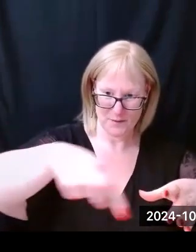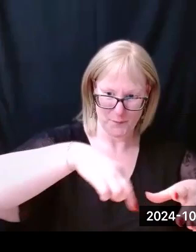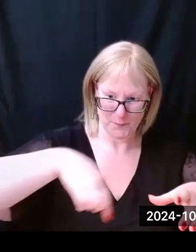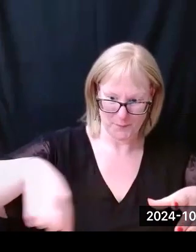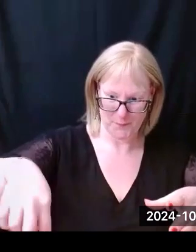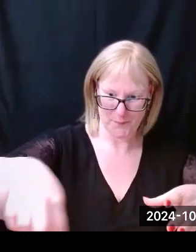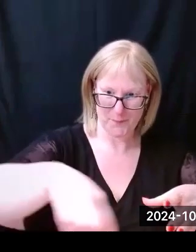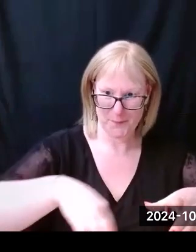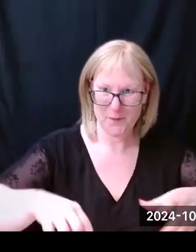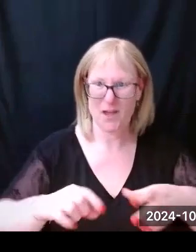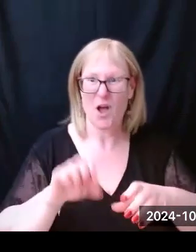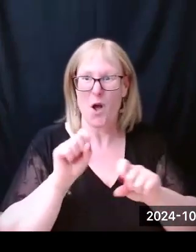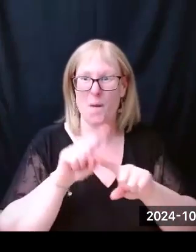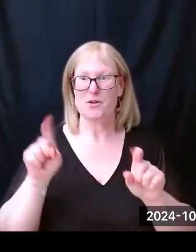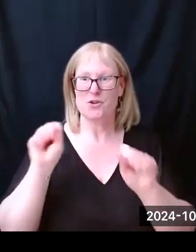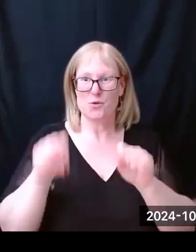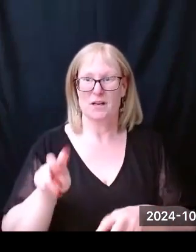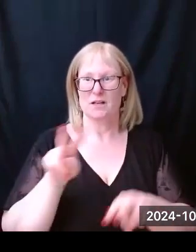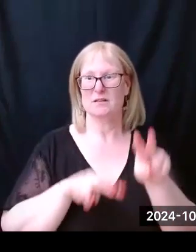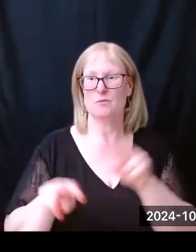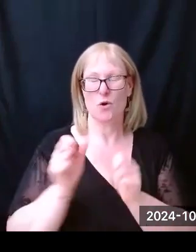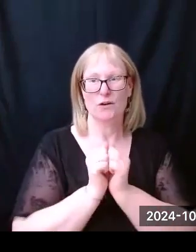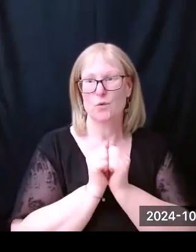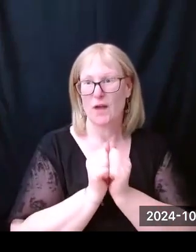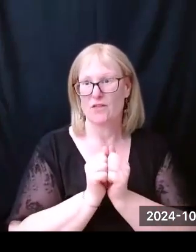such a fun thing because that develops that relationship together.